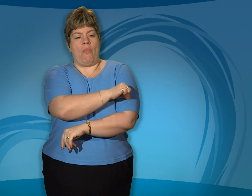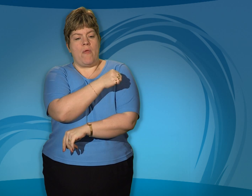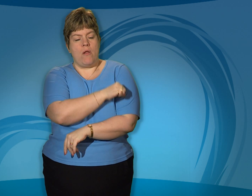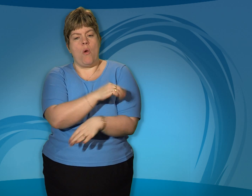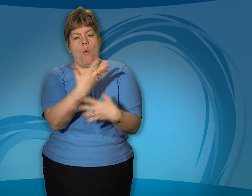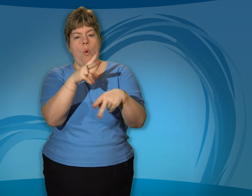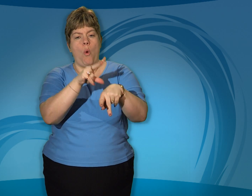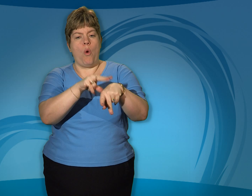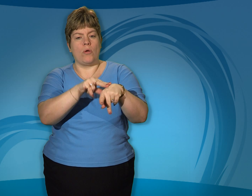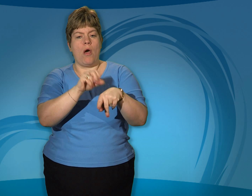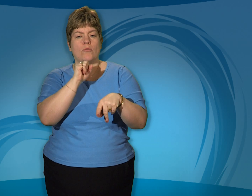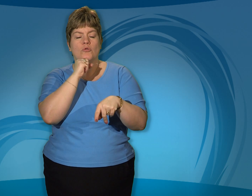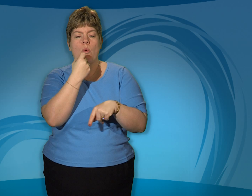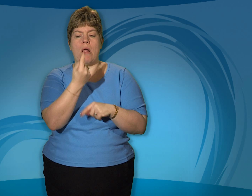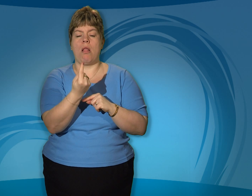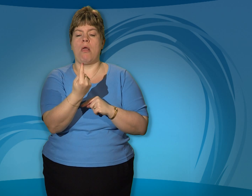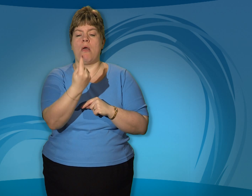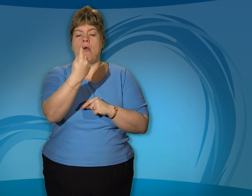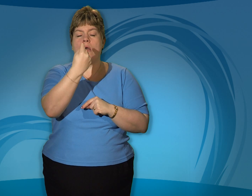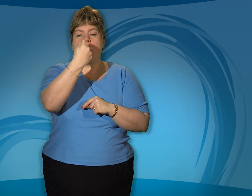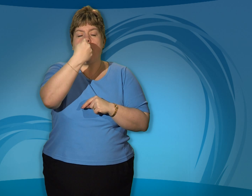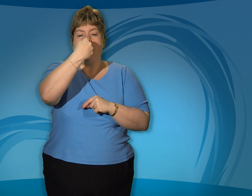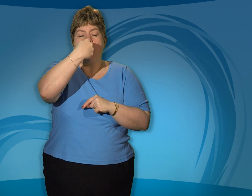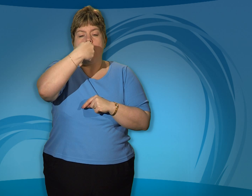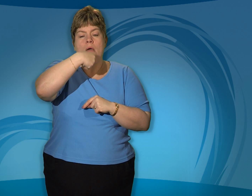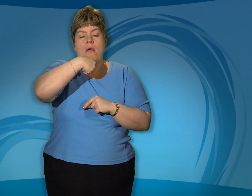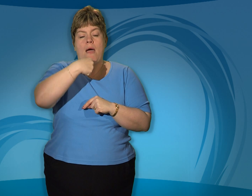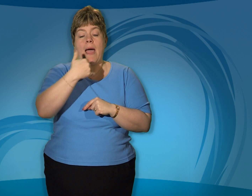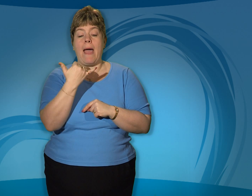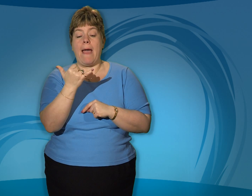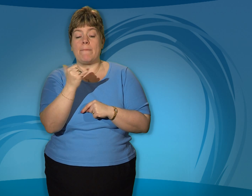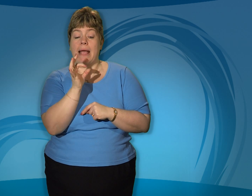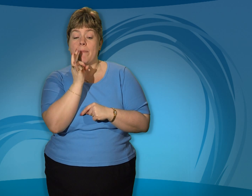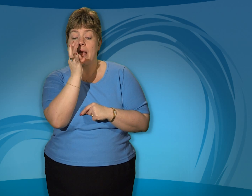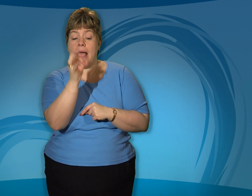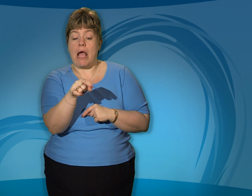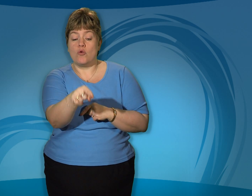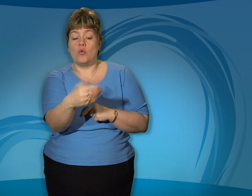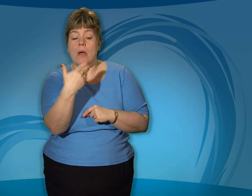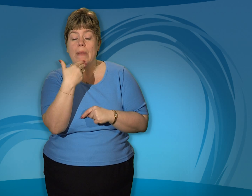The nurse or doctor will pass the tube over your tongue to the back of your throat and